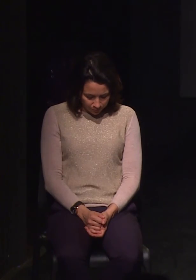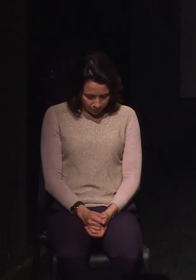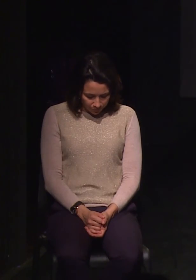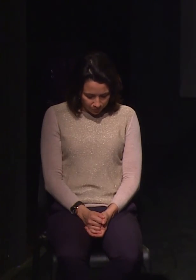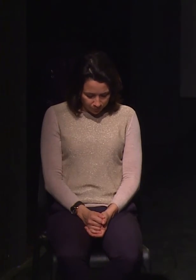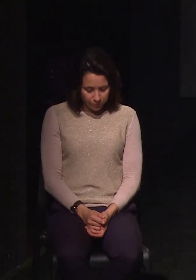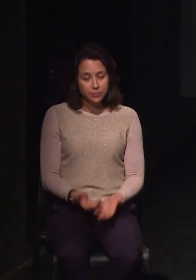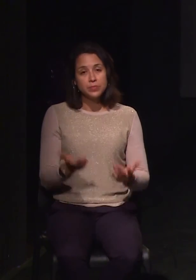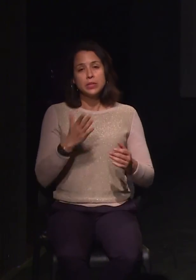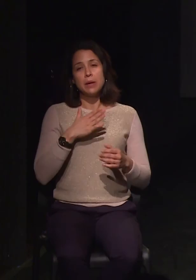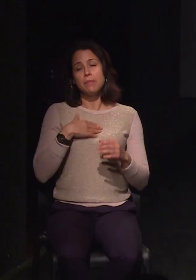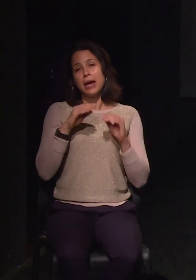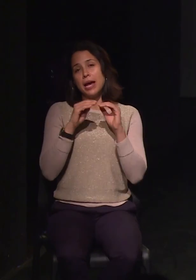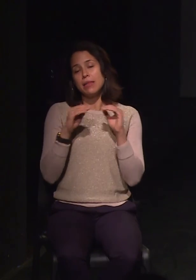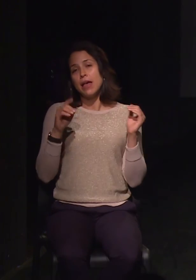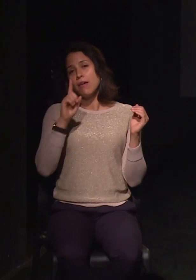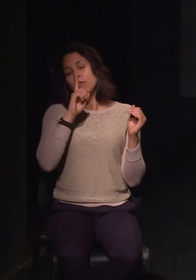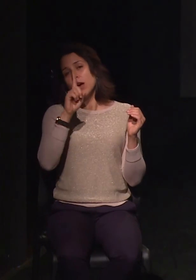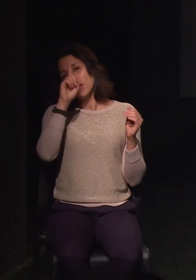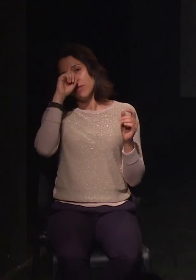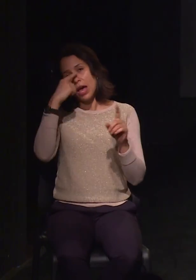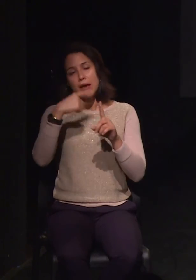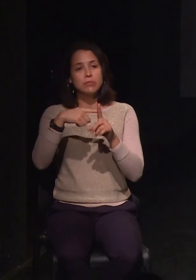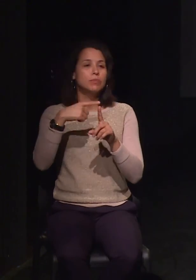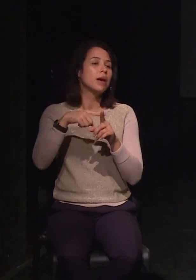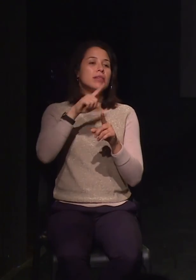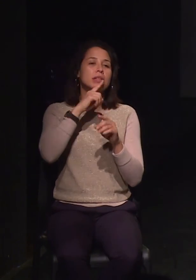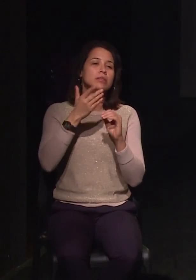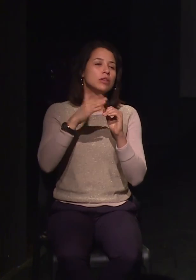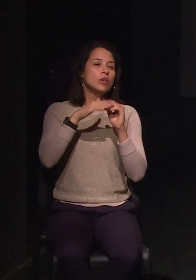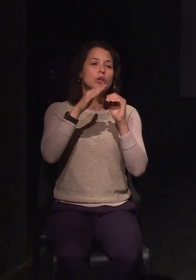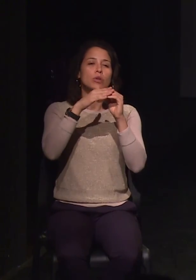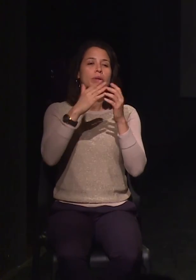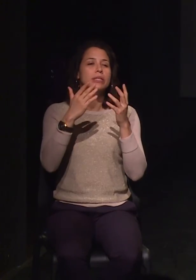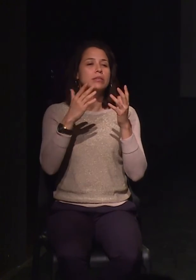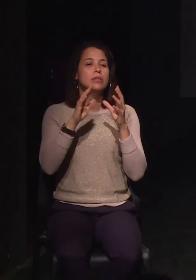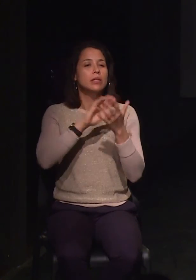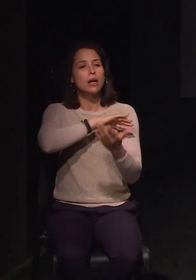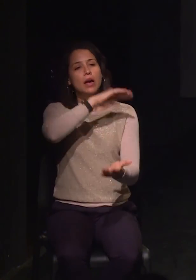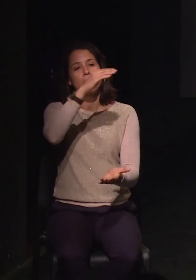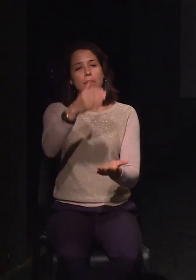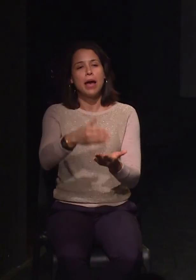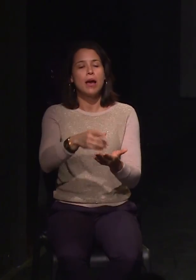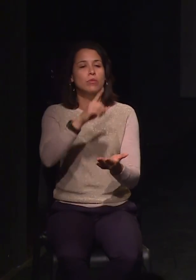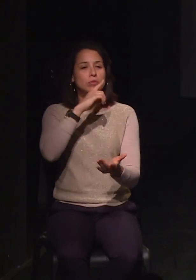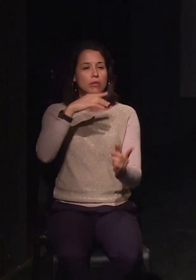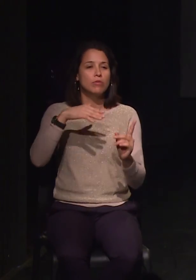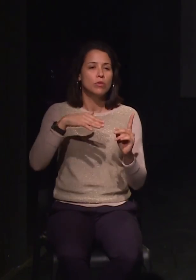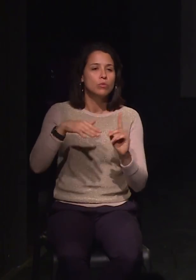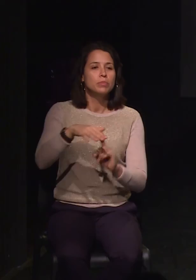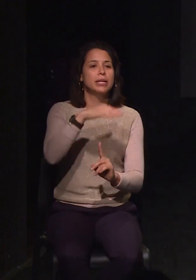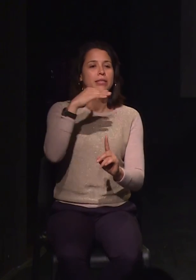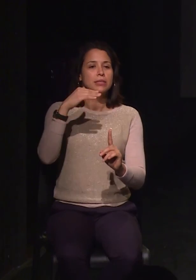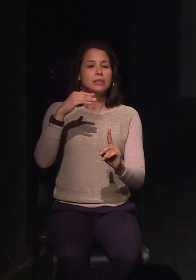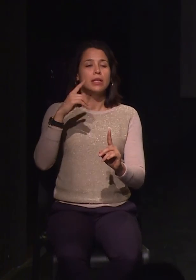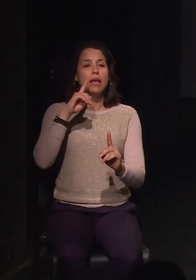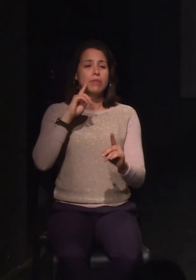my level of optimism is there is an increasing amount of room, there is actually a time for